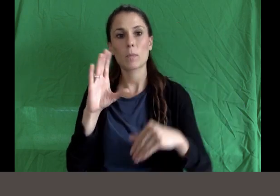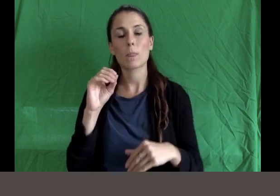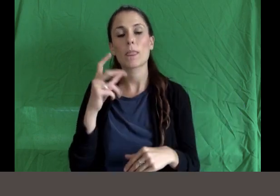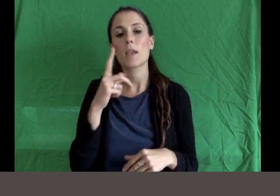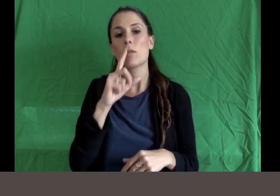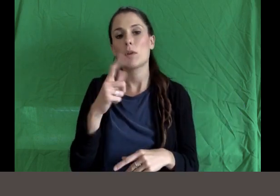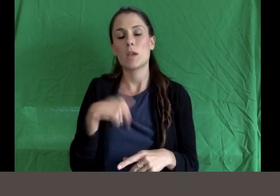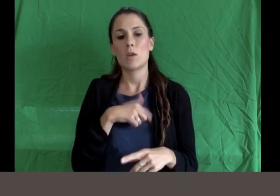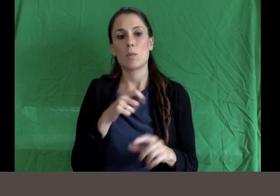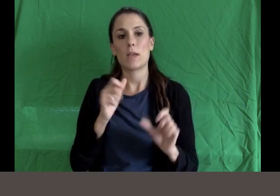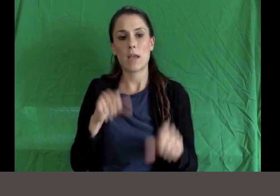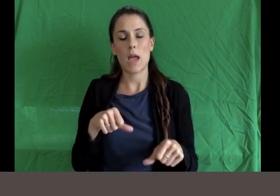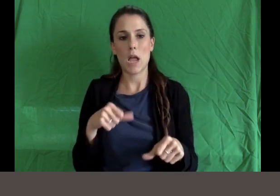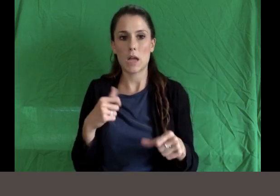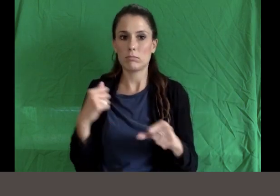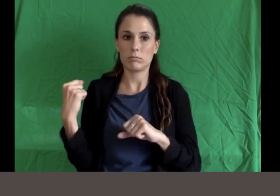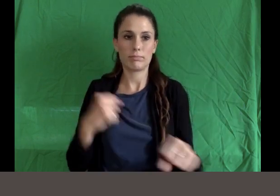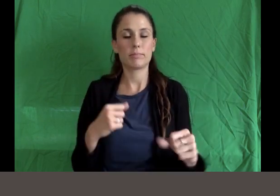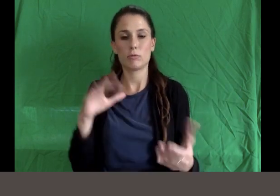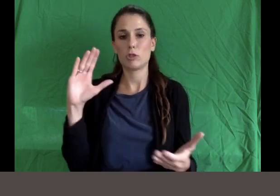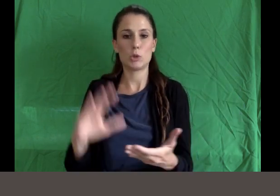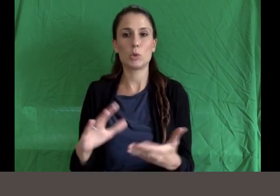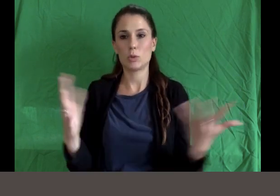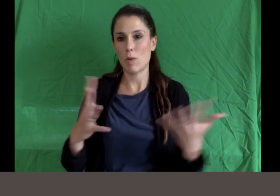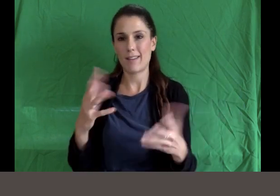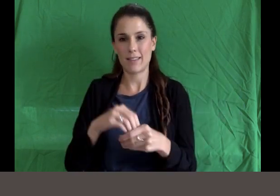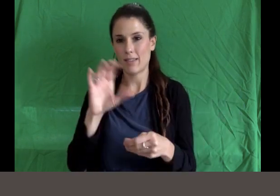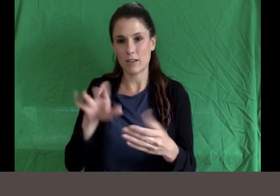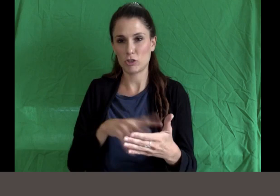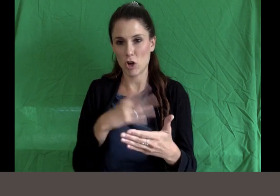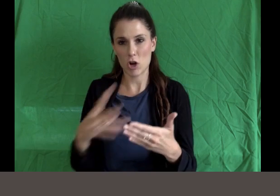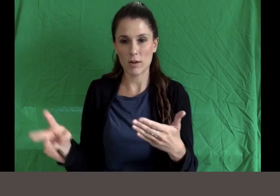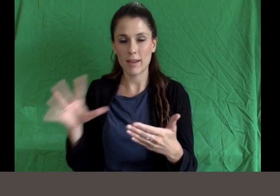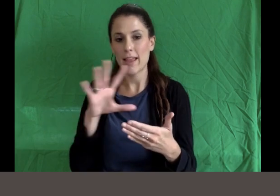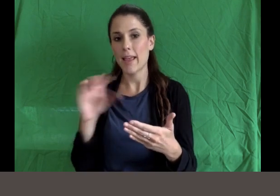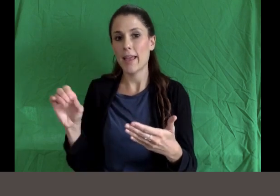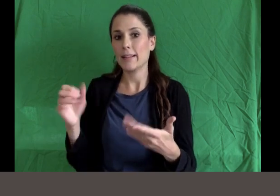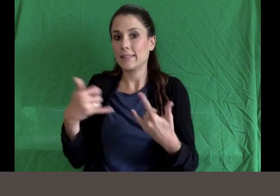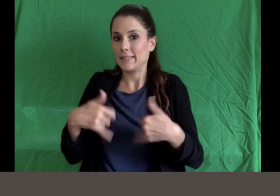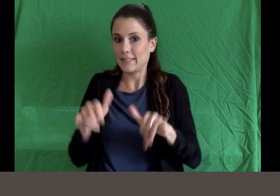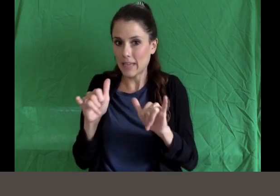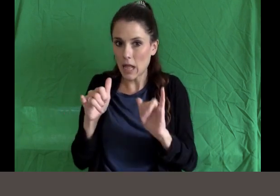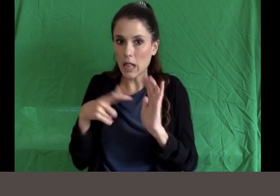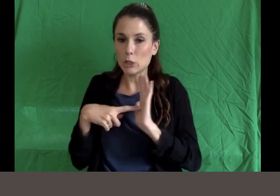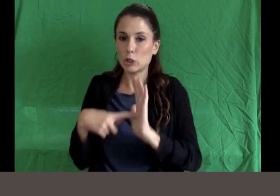Tufte's box and whisker style or a point in line plot are often used to communicate the very these